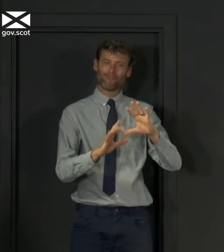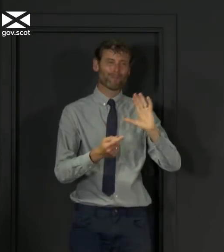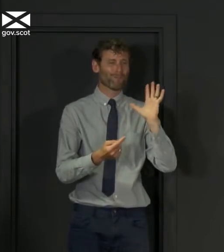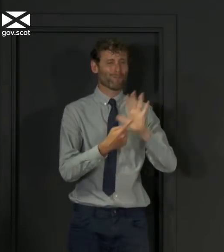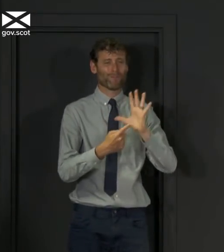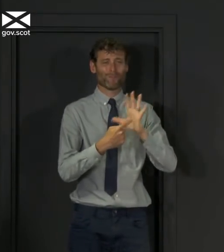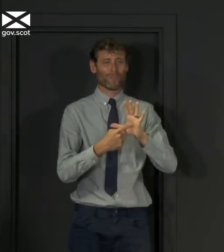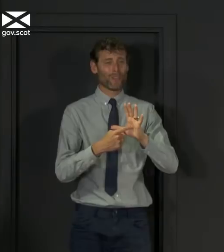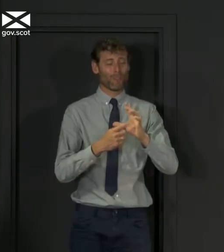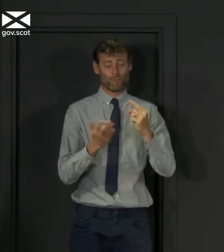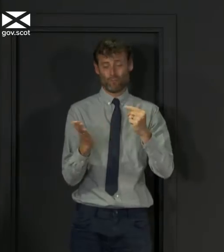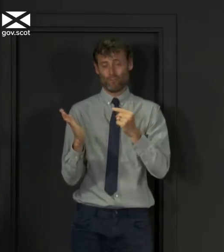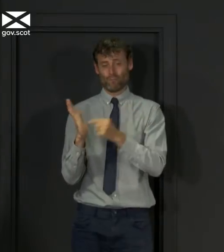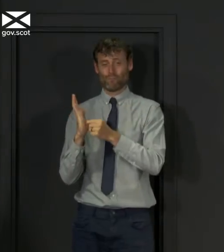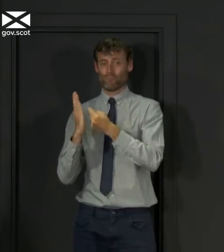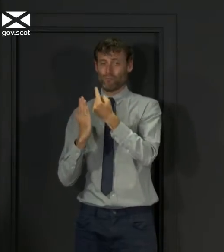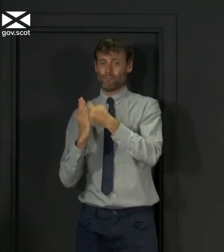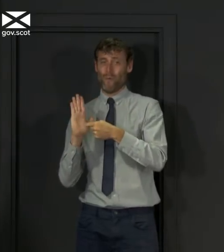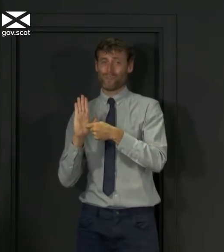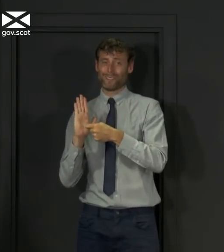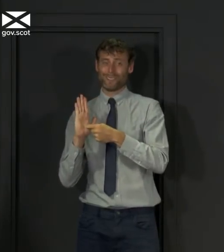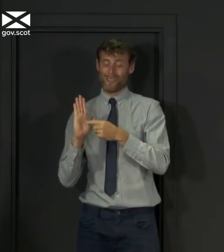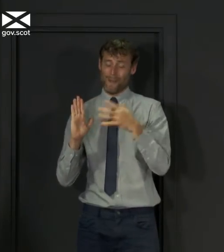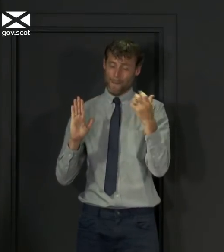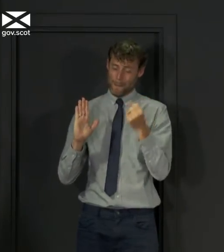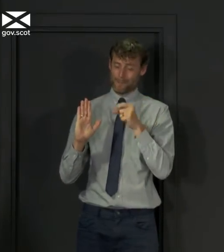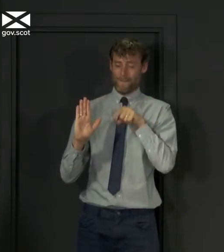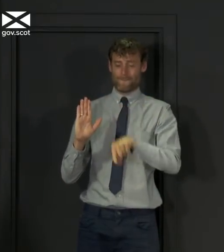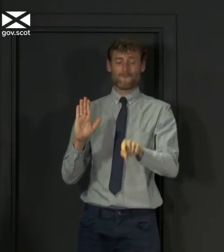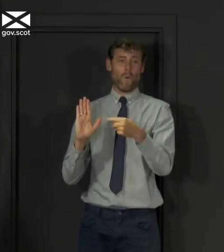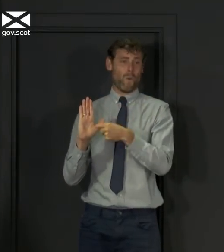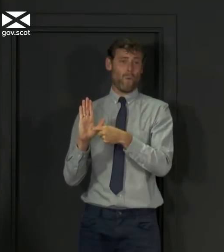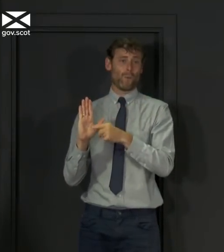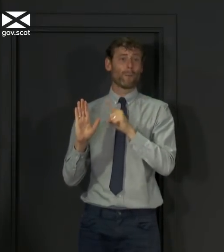to follow these rules to stop us going backwards because we know the consequences of that.